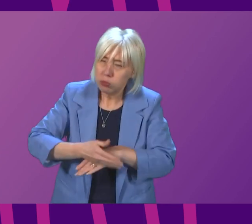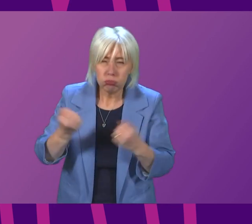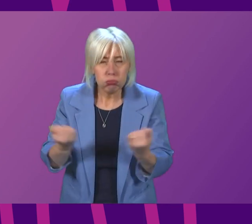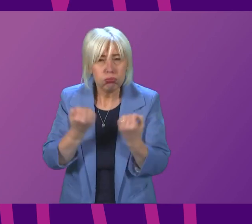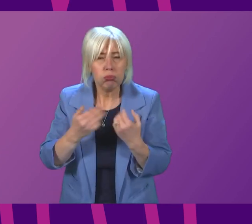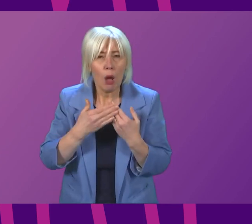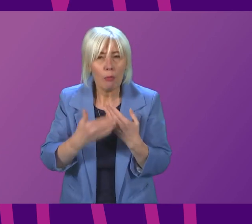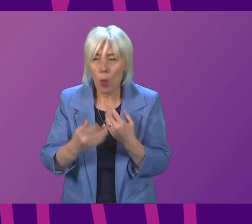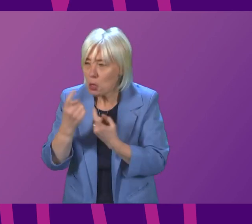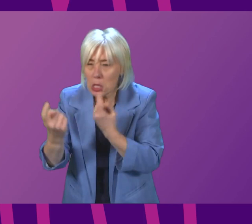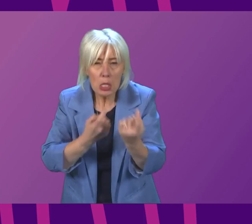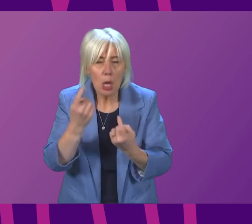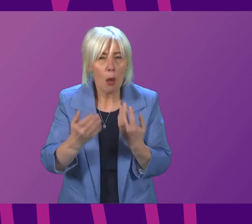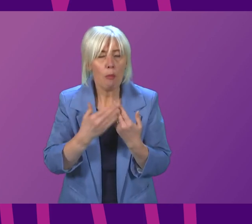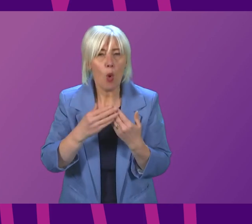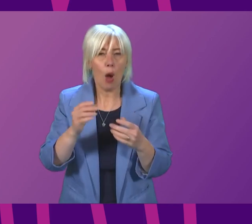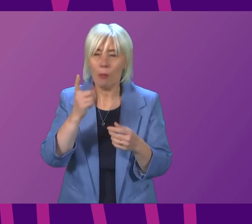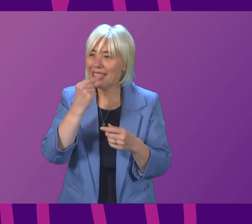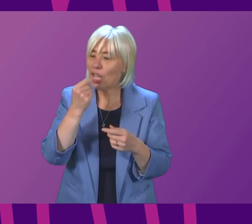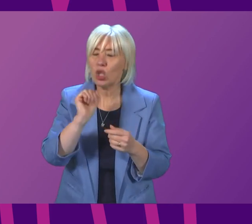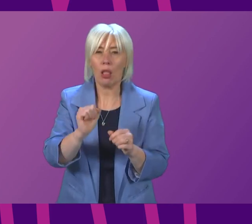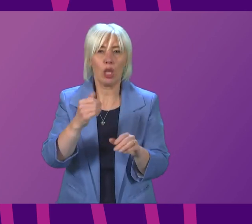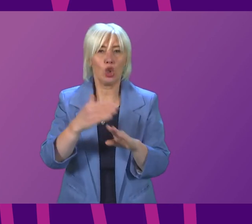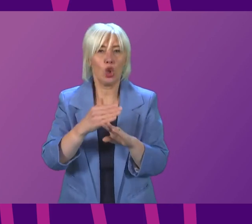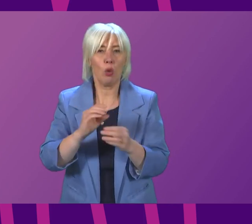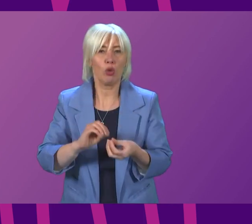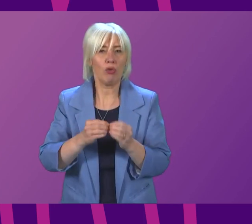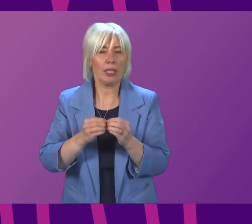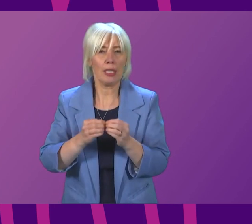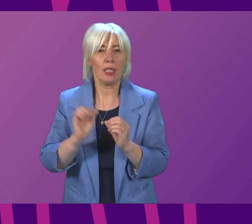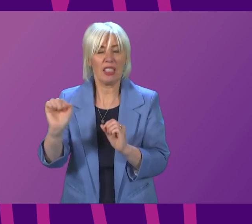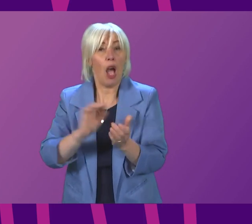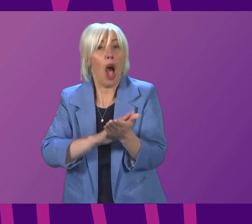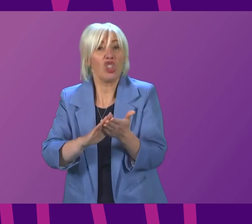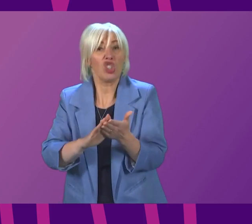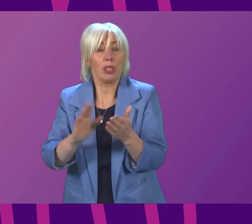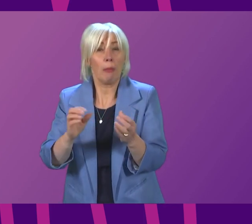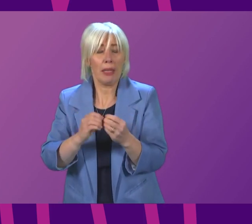further potential job-creating developments at Hunterston? Yes, I agree.